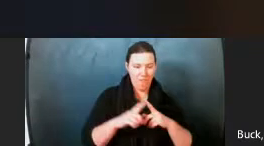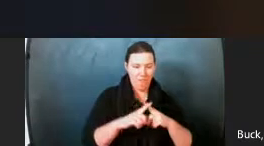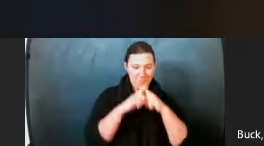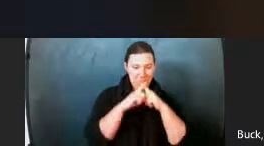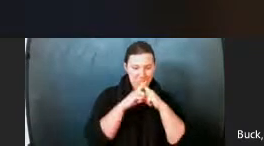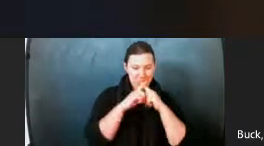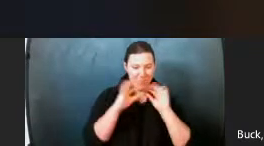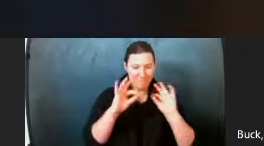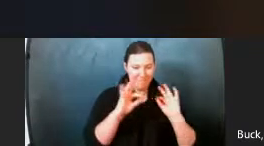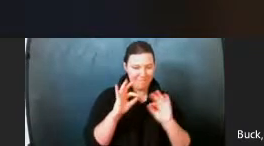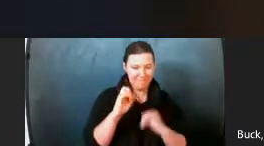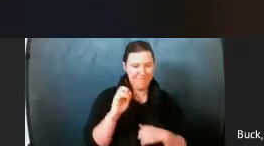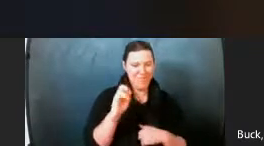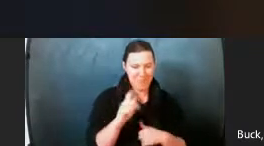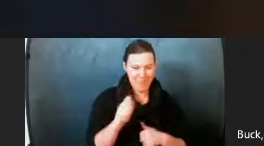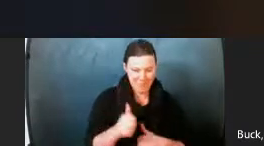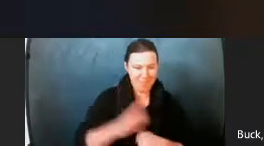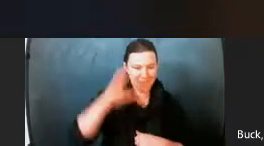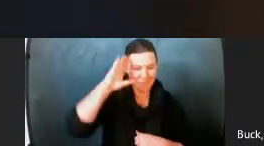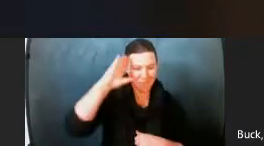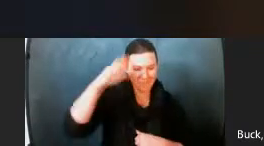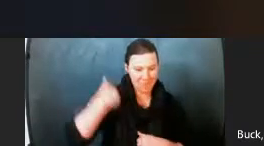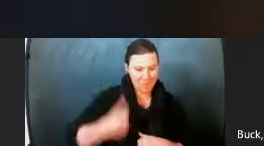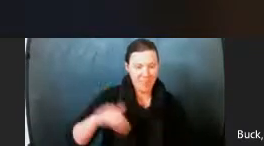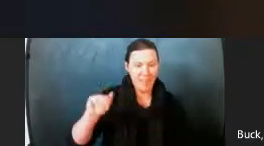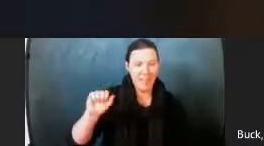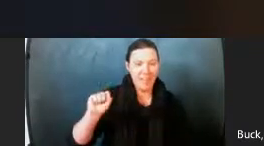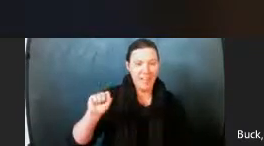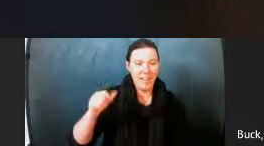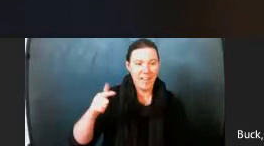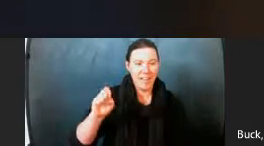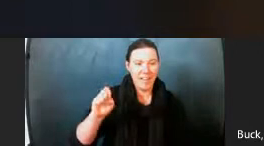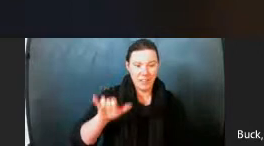All right, so my name is Ashley Bell and I'm in West Olympia,